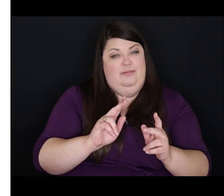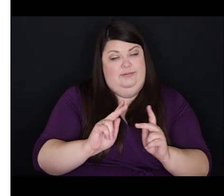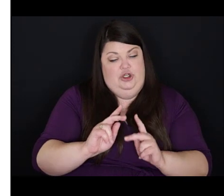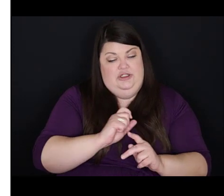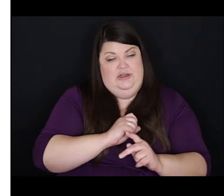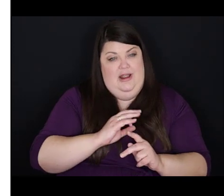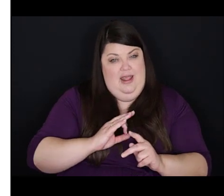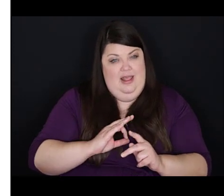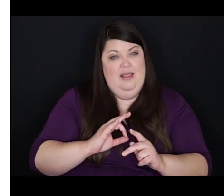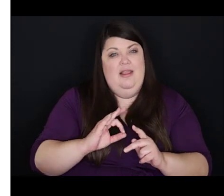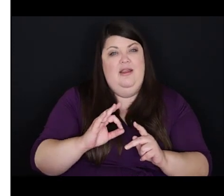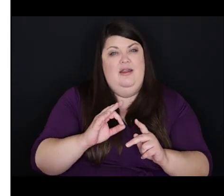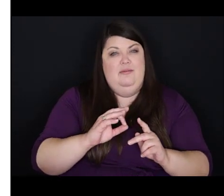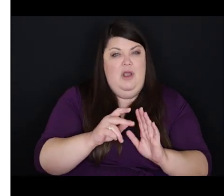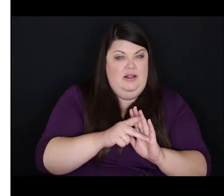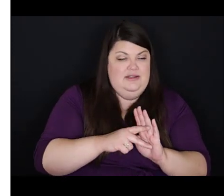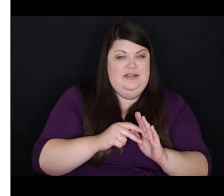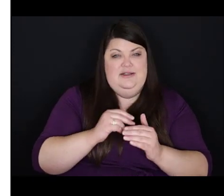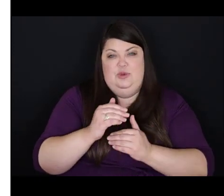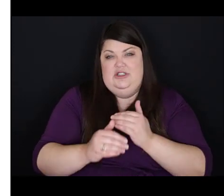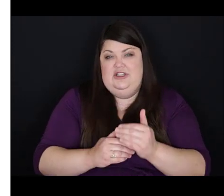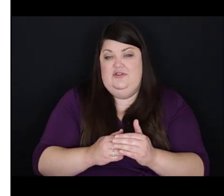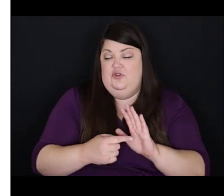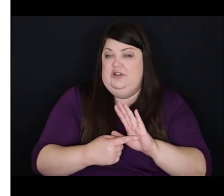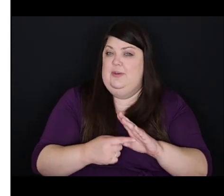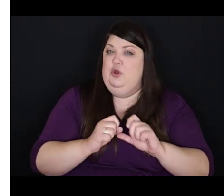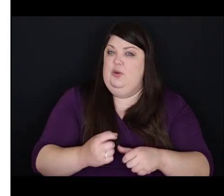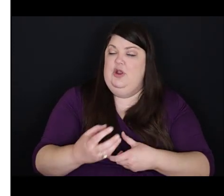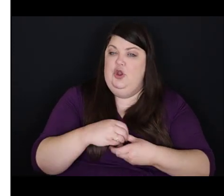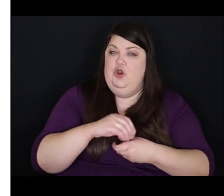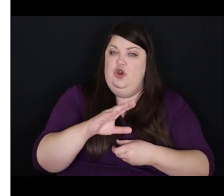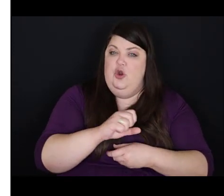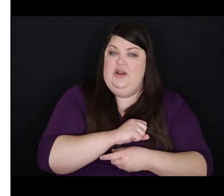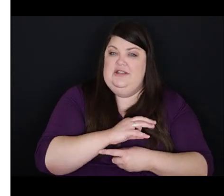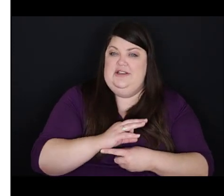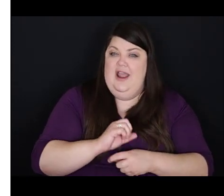For example, it could be included in your staff’s work performance standards.